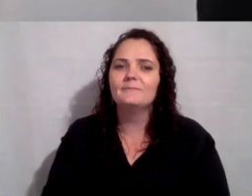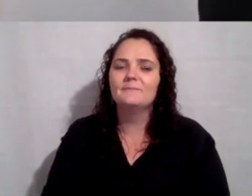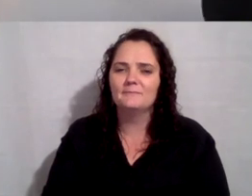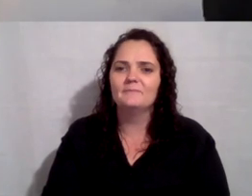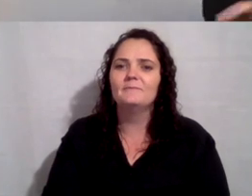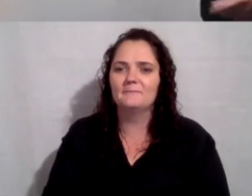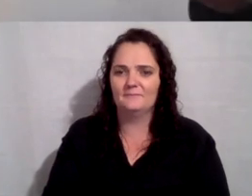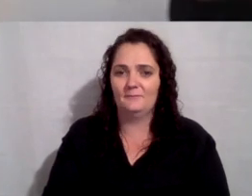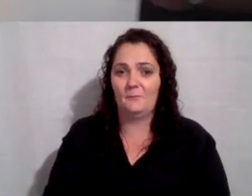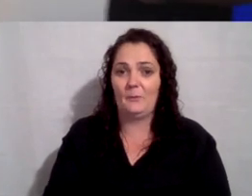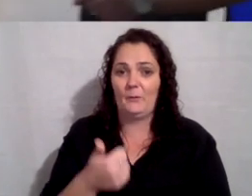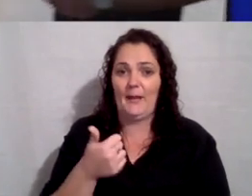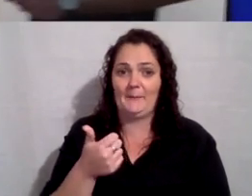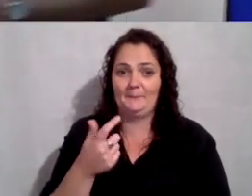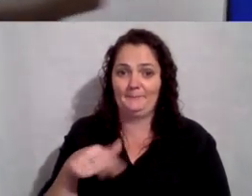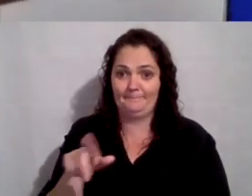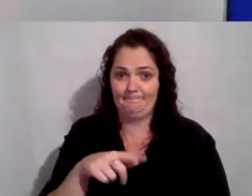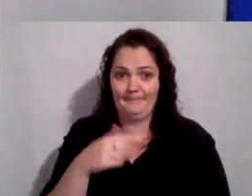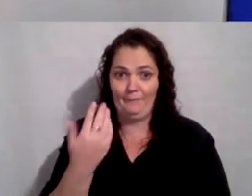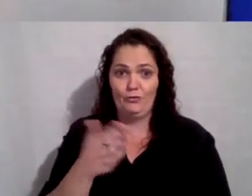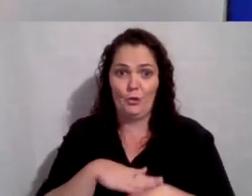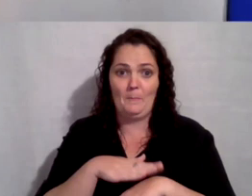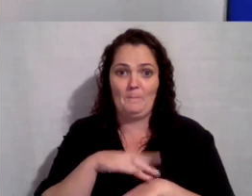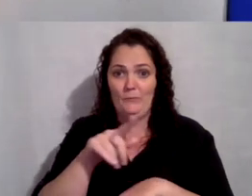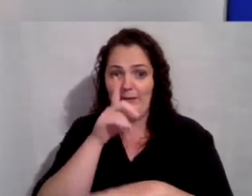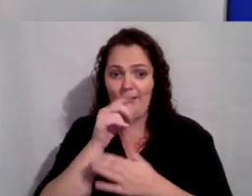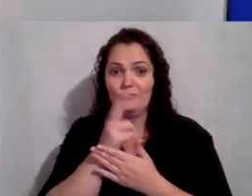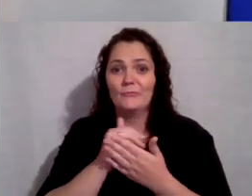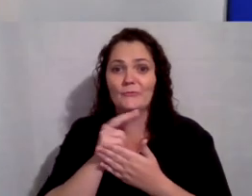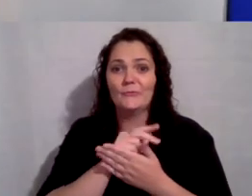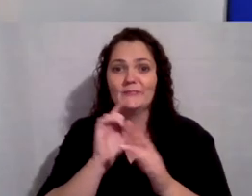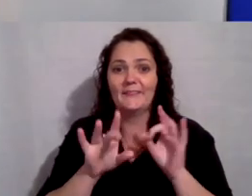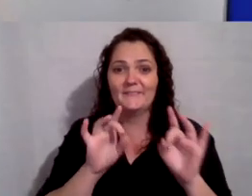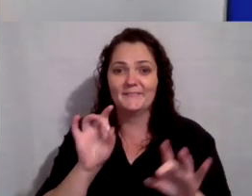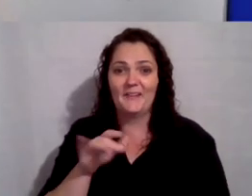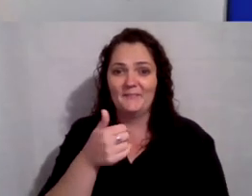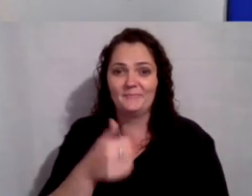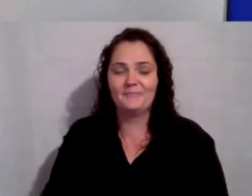Okay now I'll give everybody a chance to do that, to work across your drawing and get those darks in